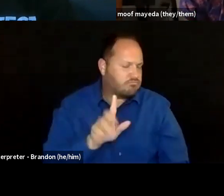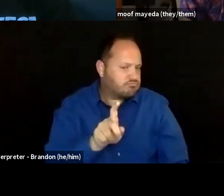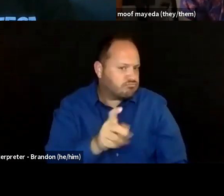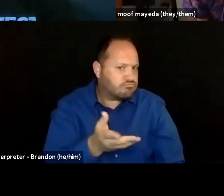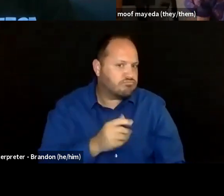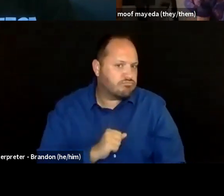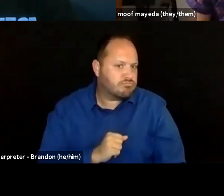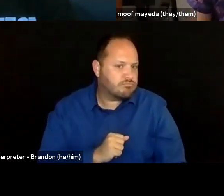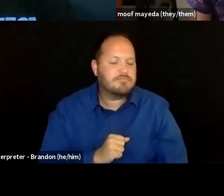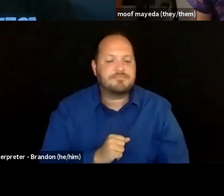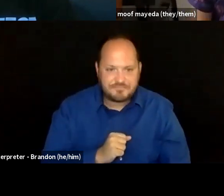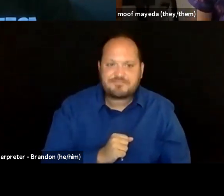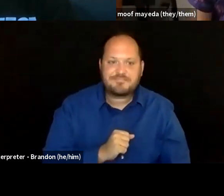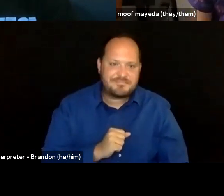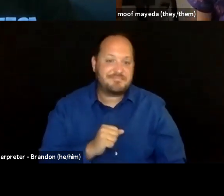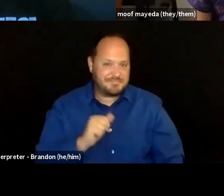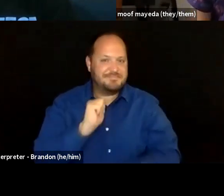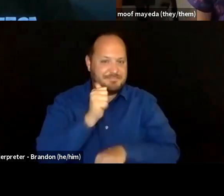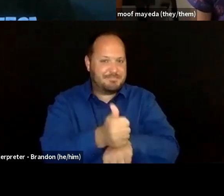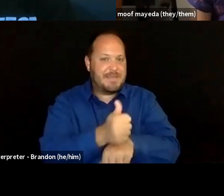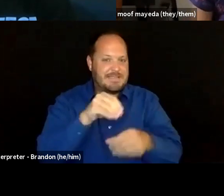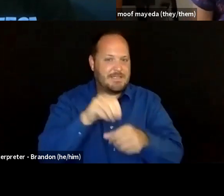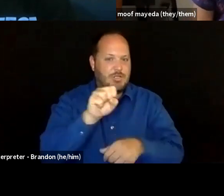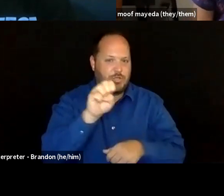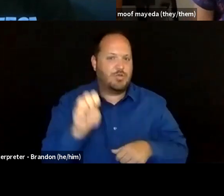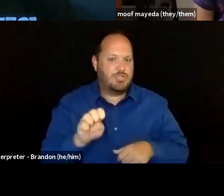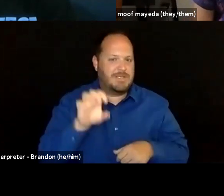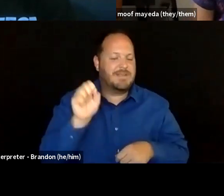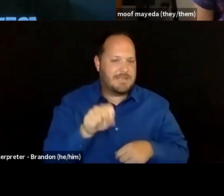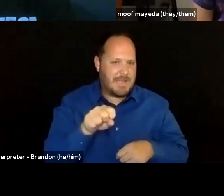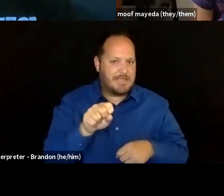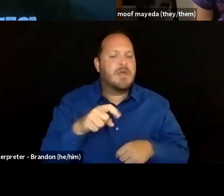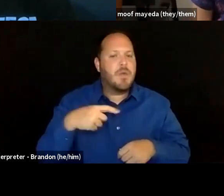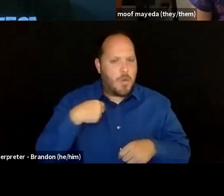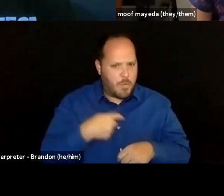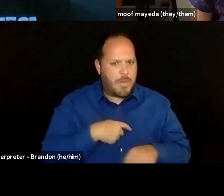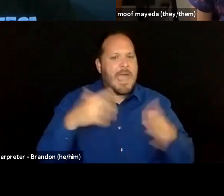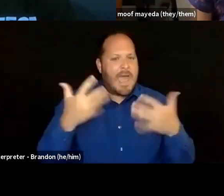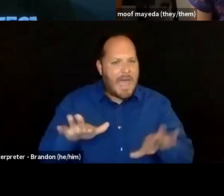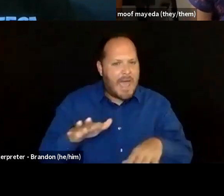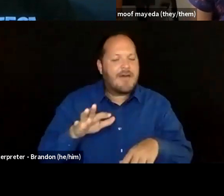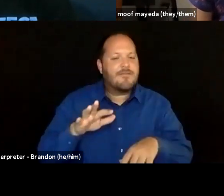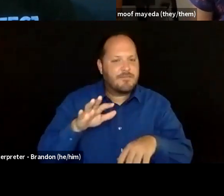community, we're usually good at helping find local resources.